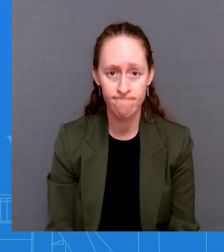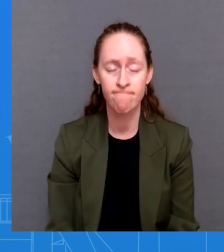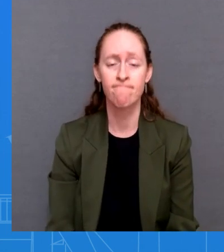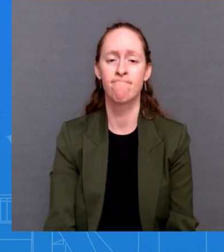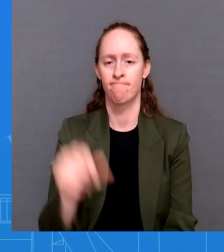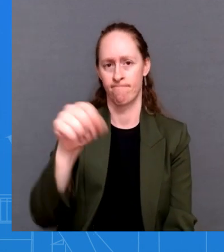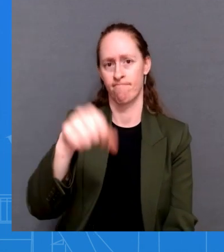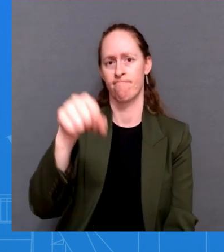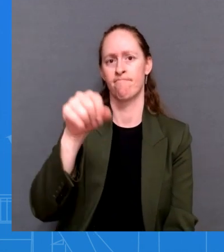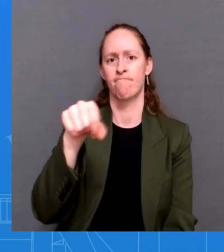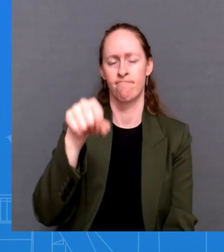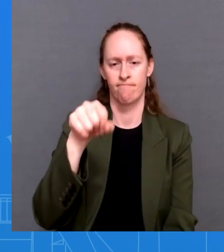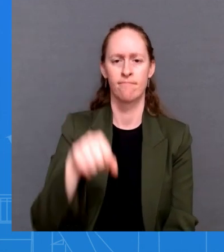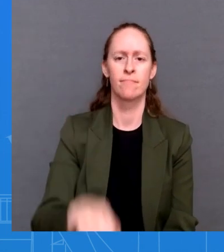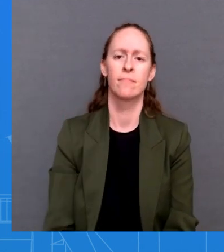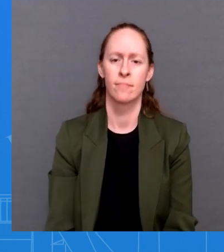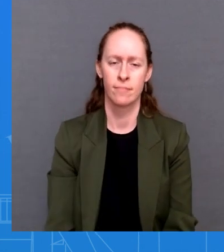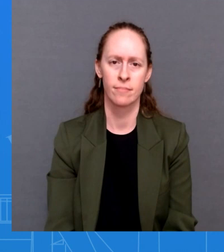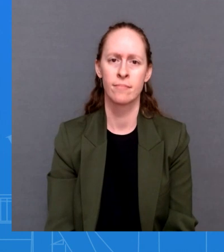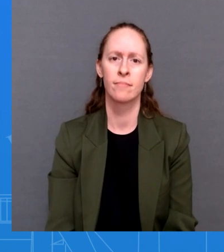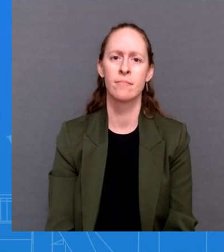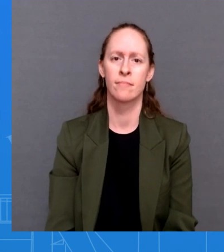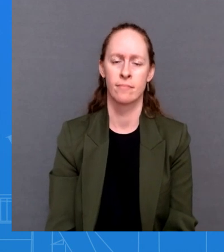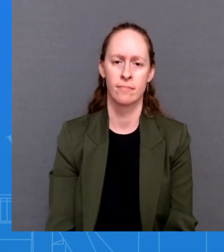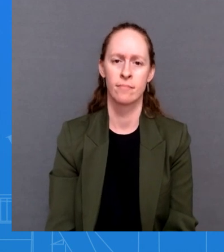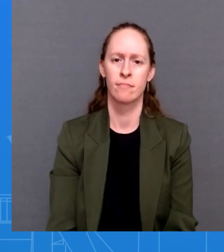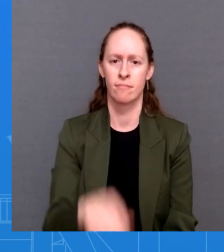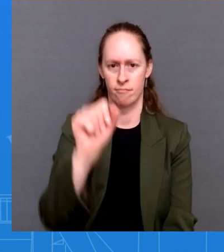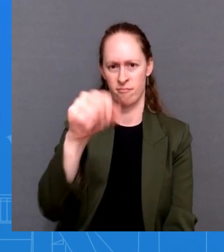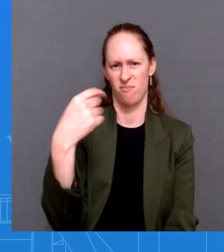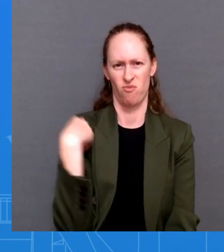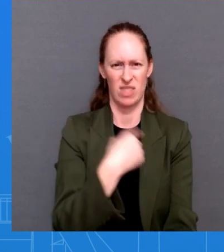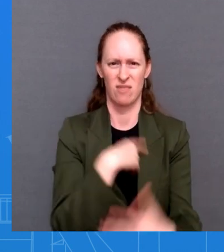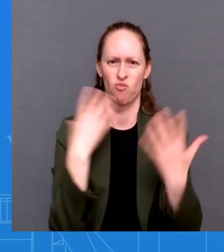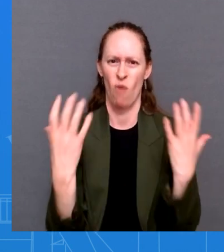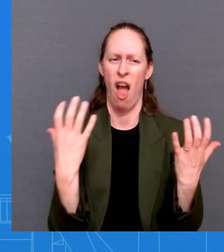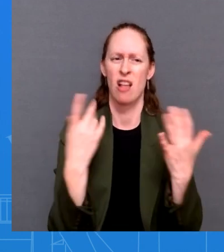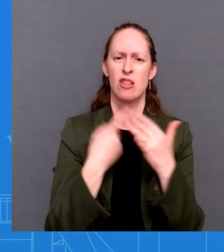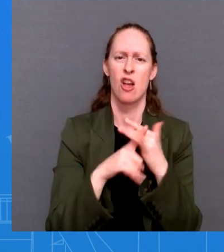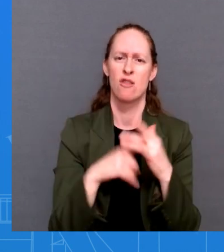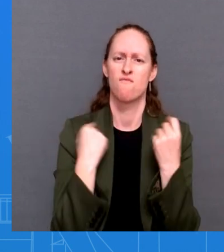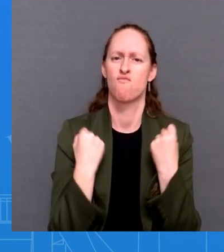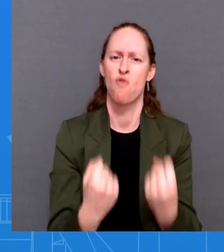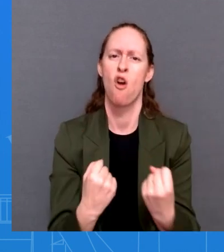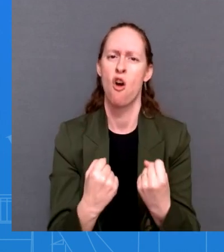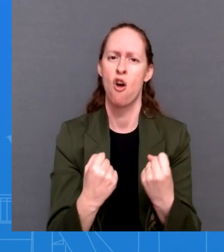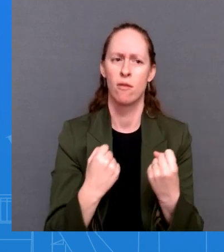but focus on certain demographics in and through some of those events